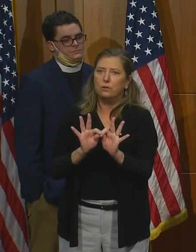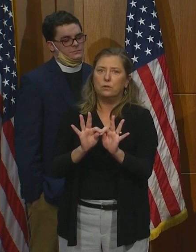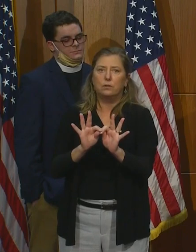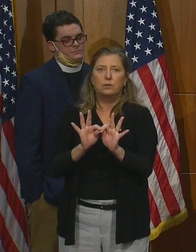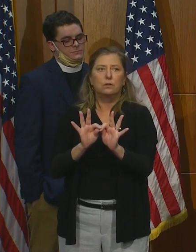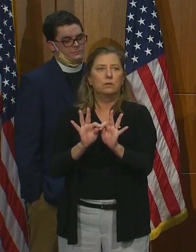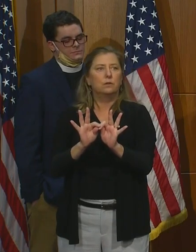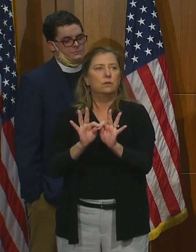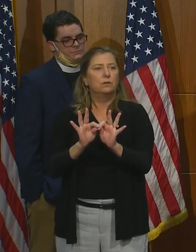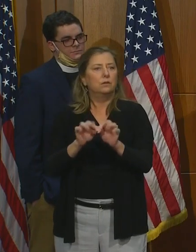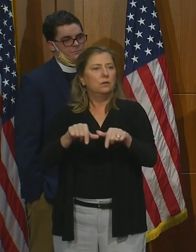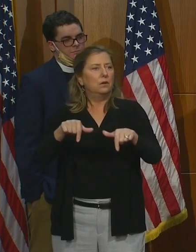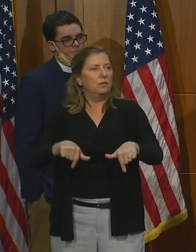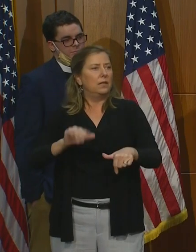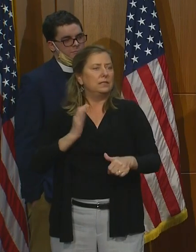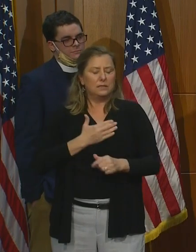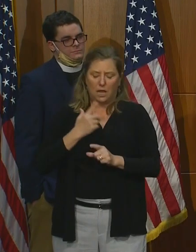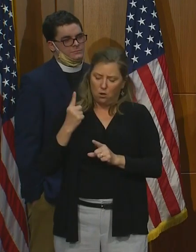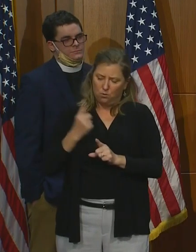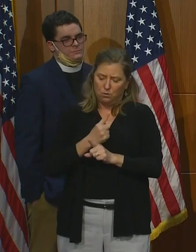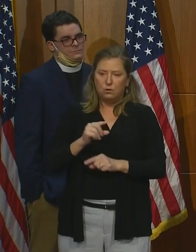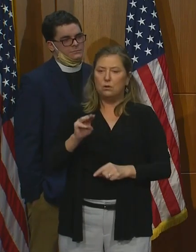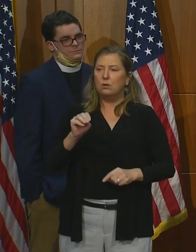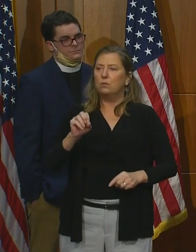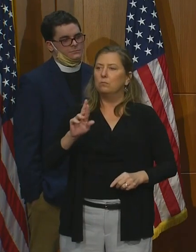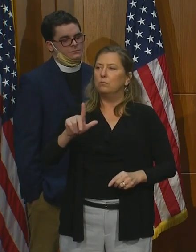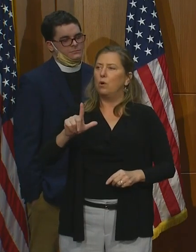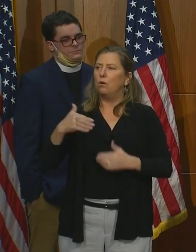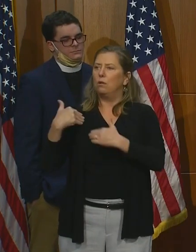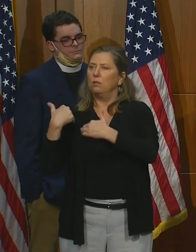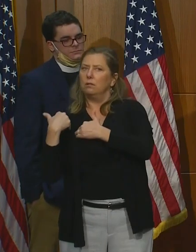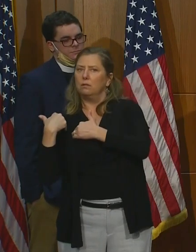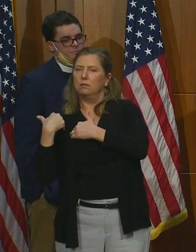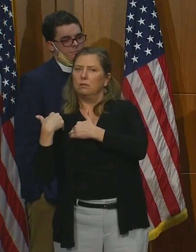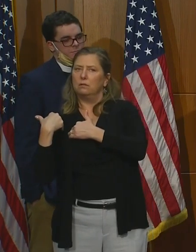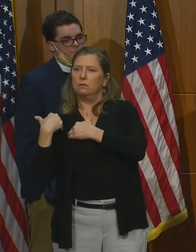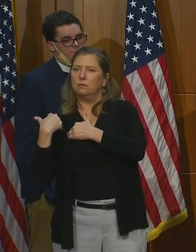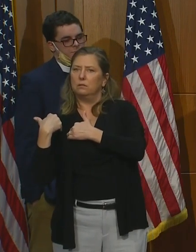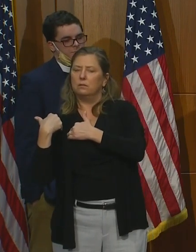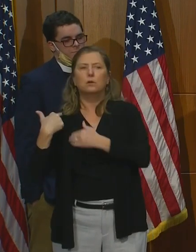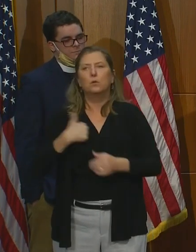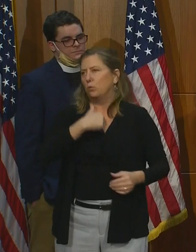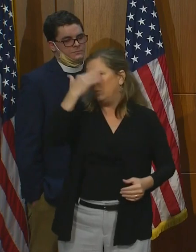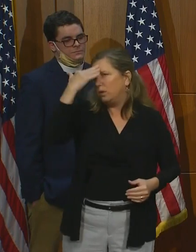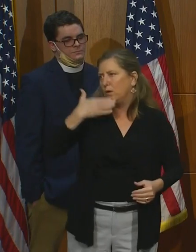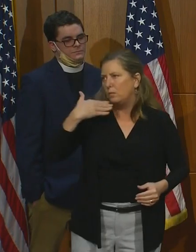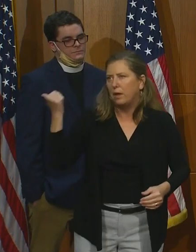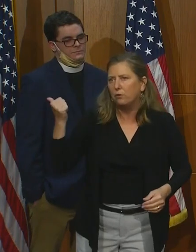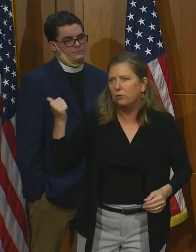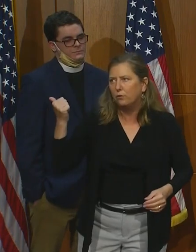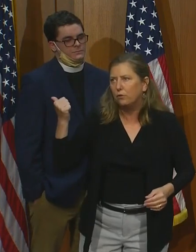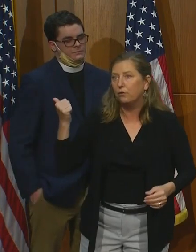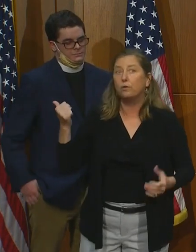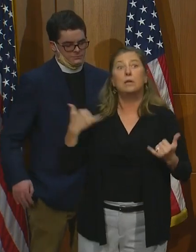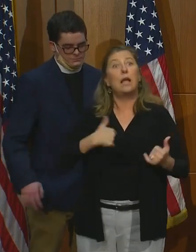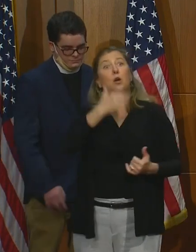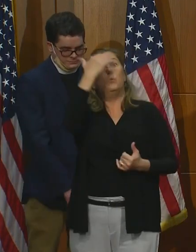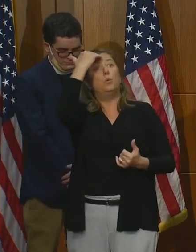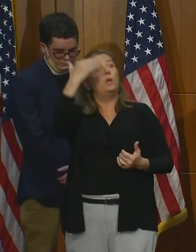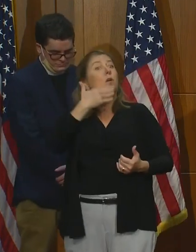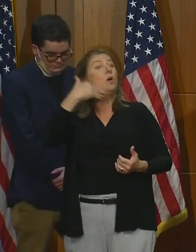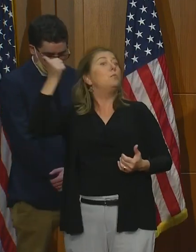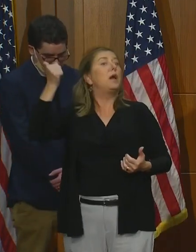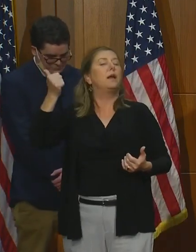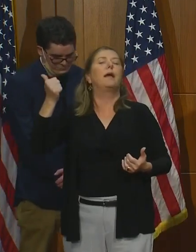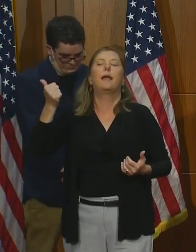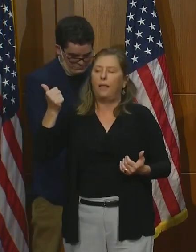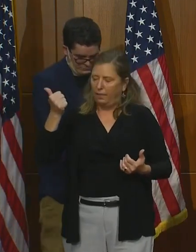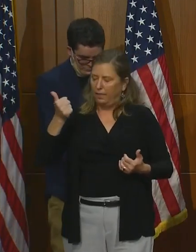LIVES MATTER. THIS IS OUR MORAL